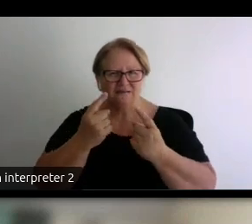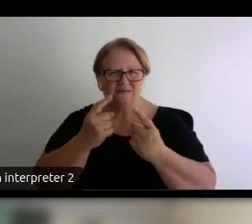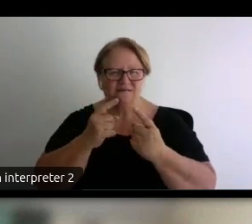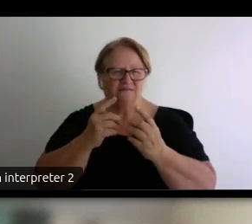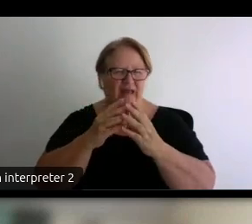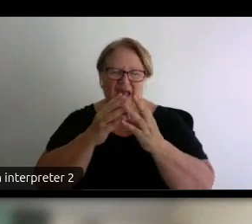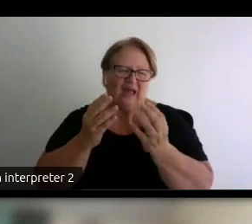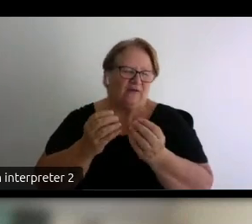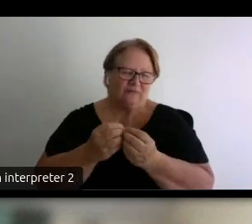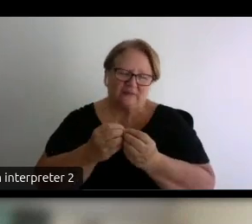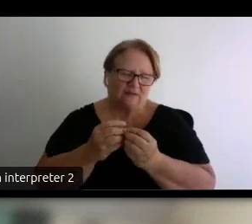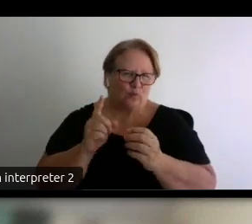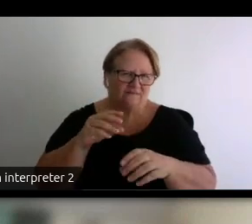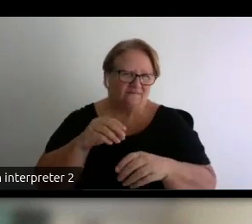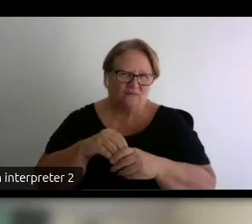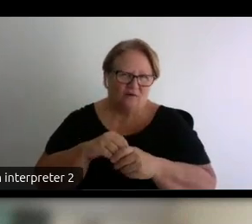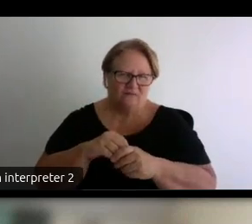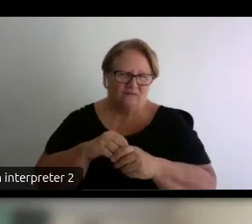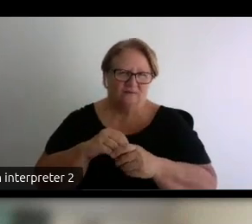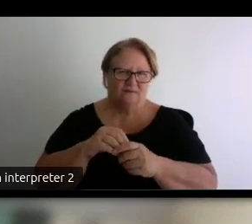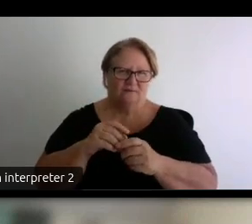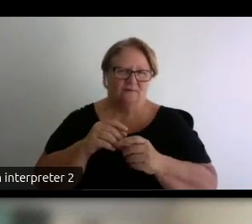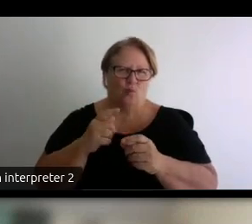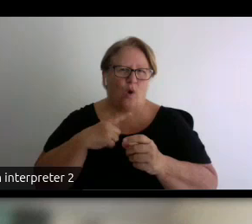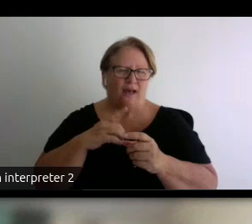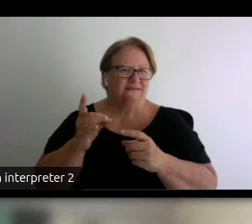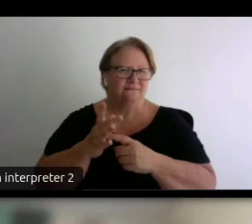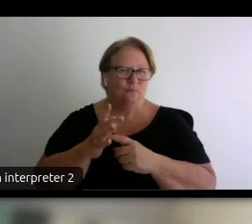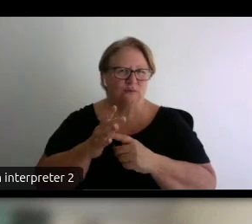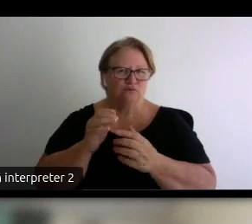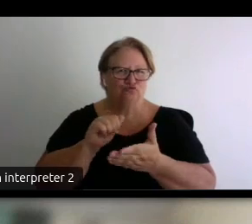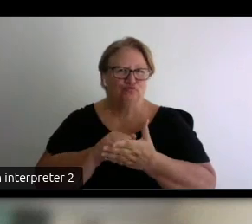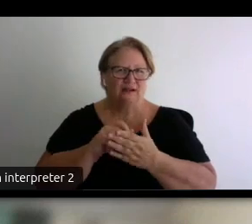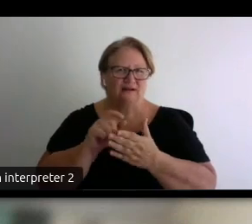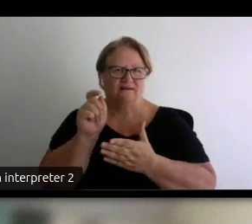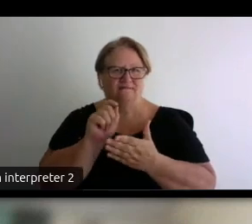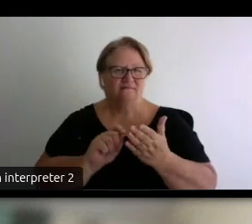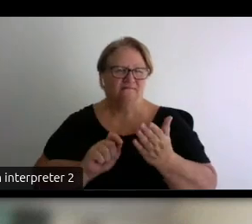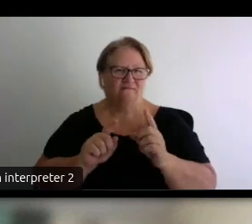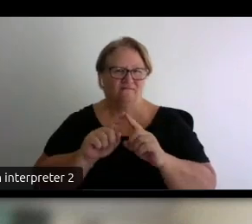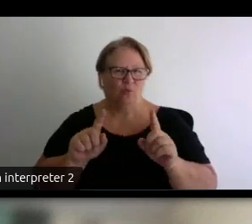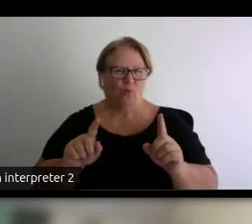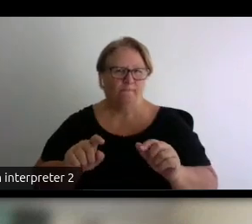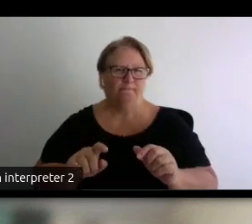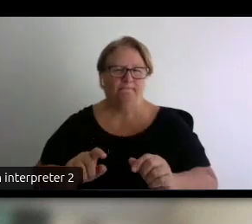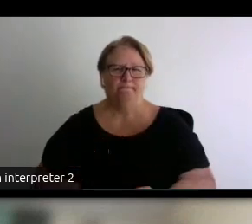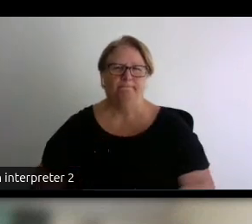there and the importance of filling the forms in correctly. Wonderful. Thank you. Um, were there